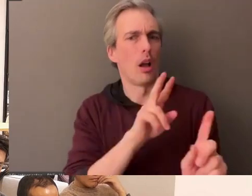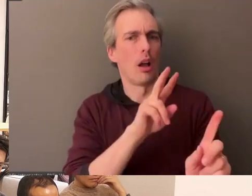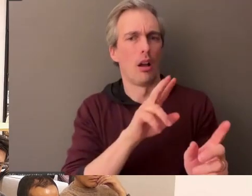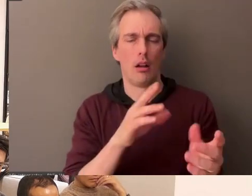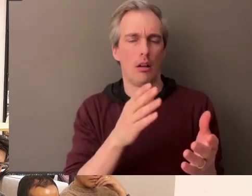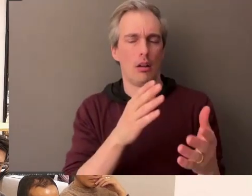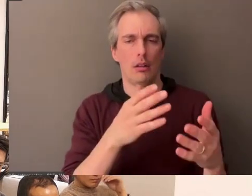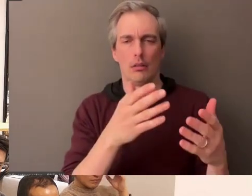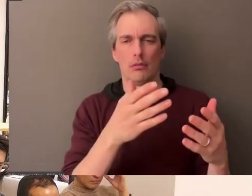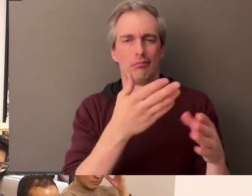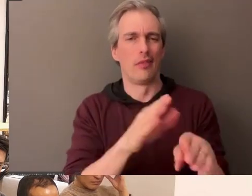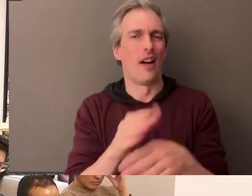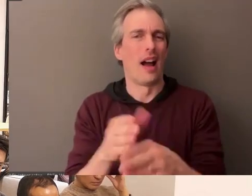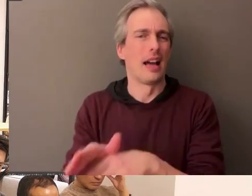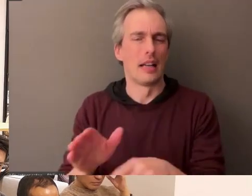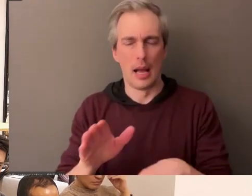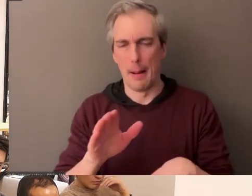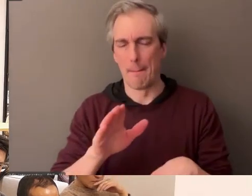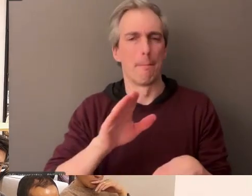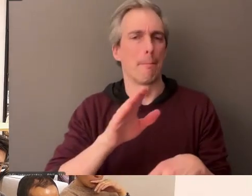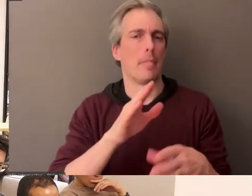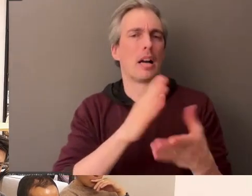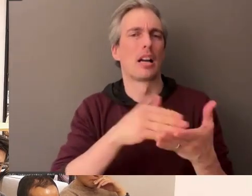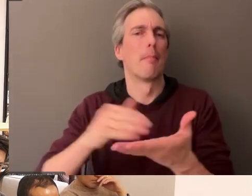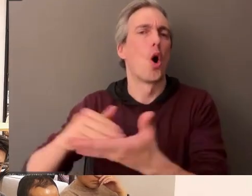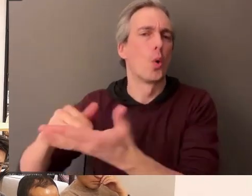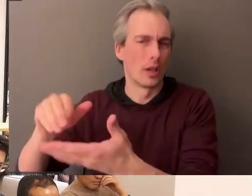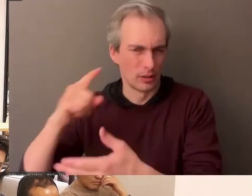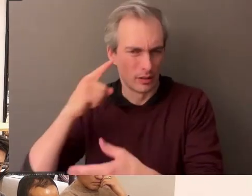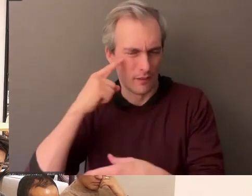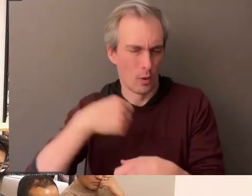But my question is, for non-design systems teams, who are using design systems,